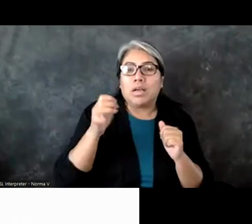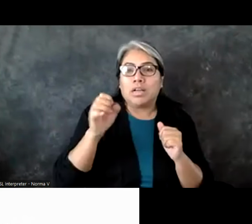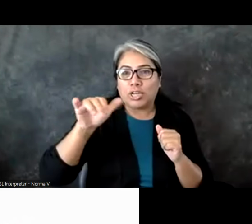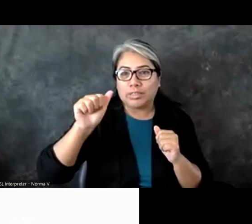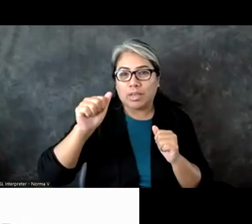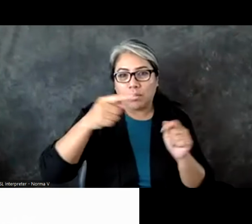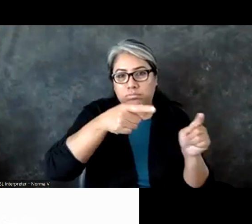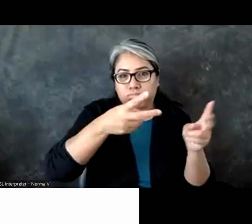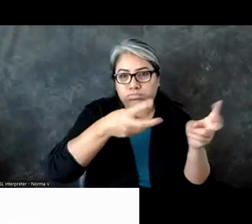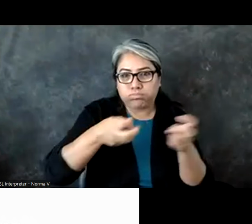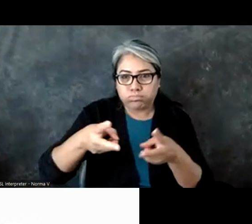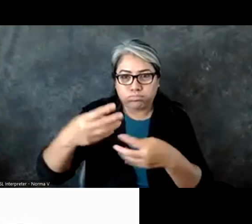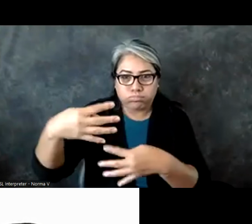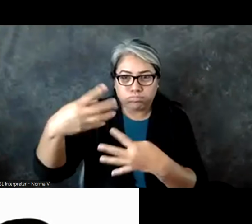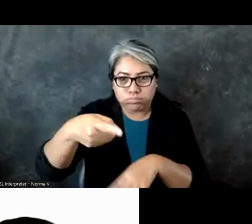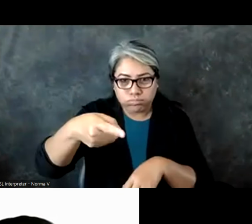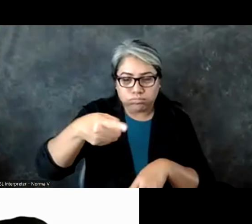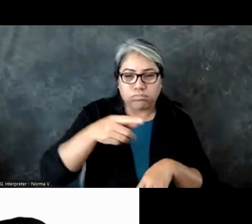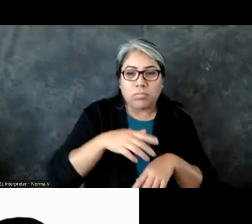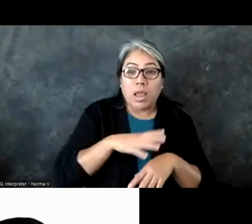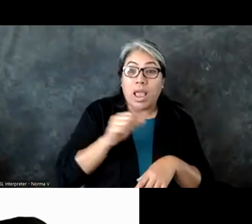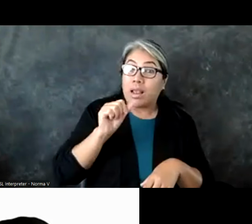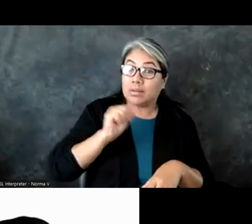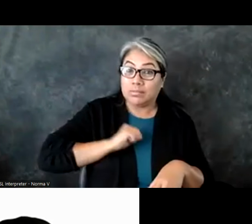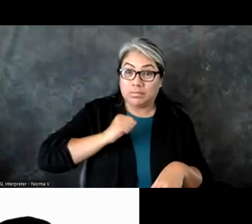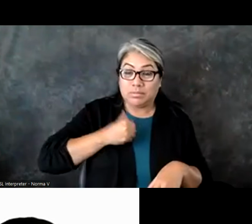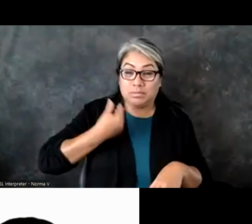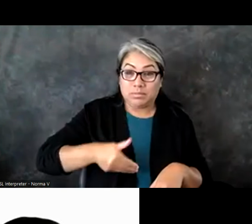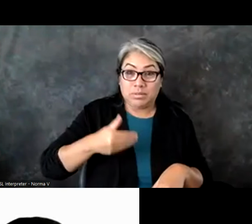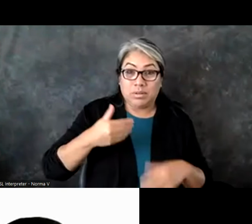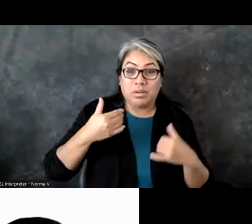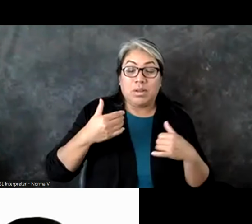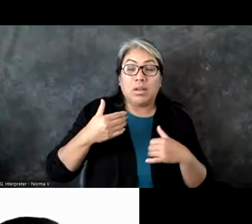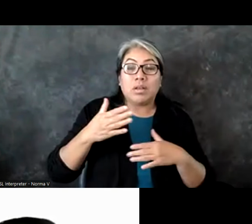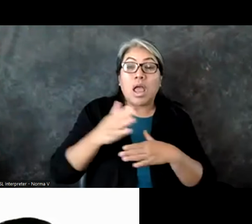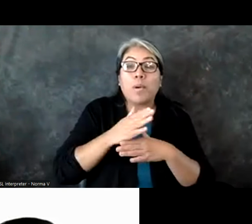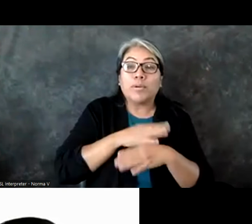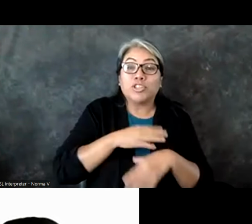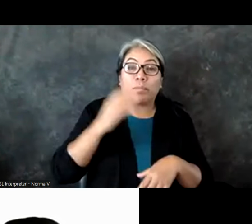in Oakland. So you can join the health care action team.